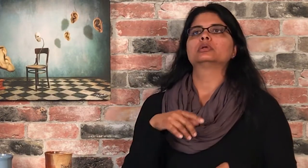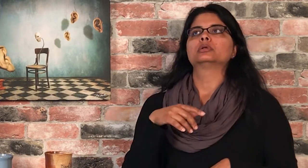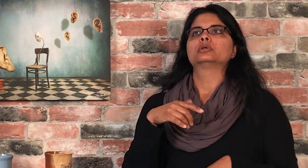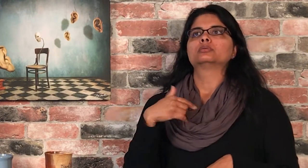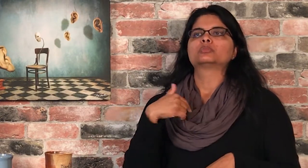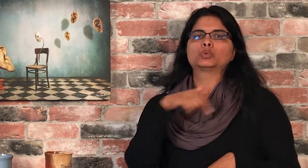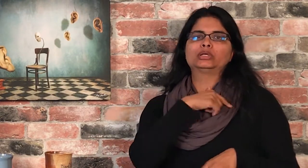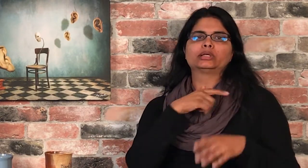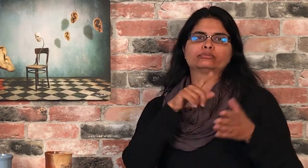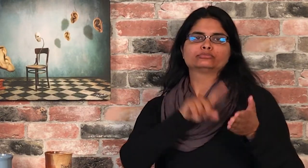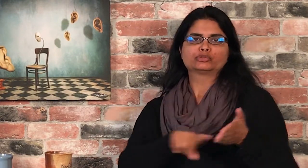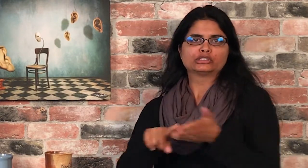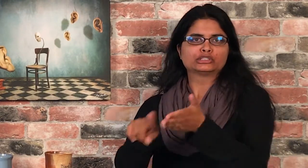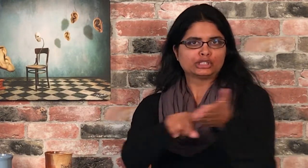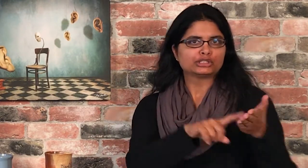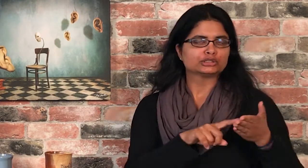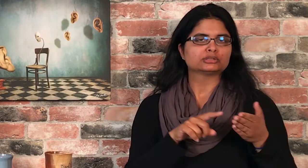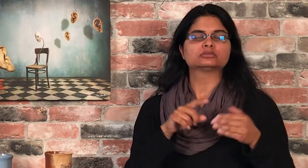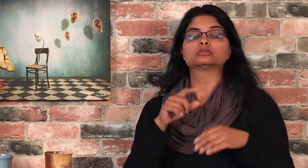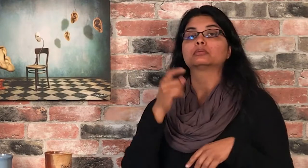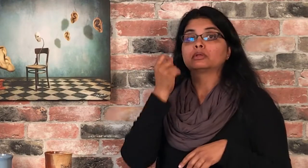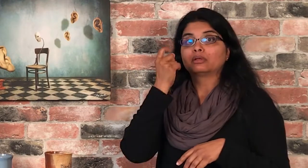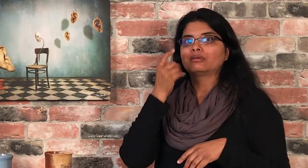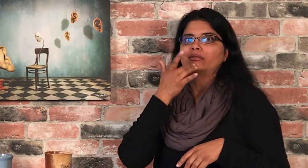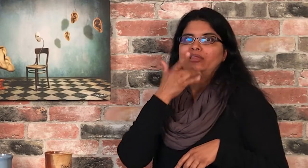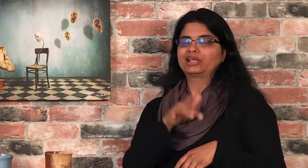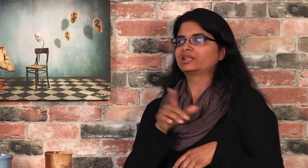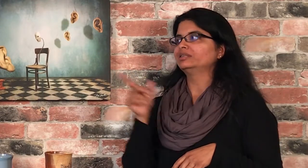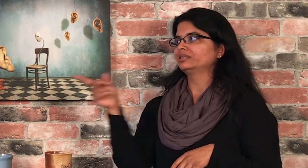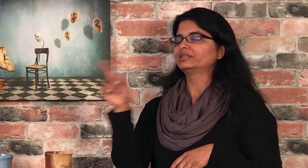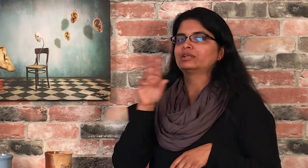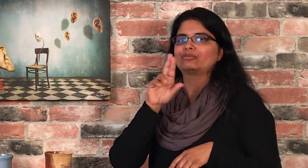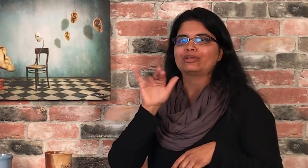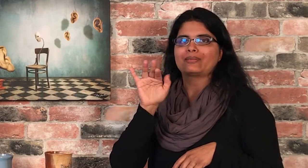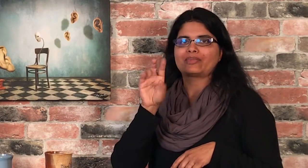We have been checking around. We are lucky that we have Raymond.